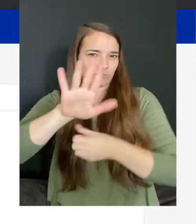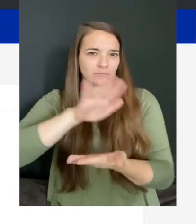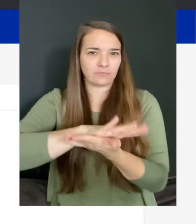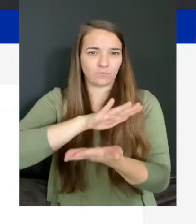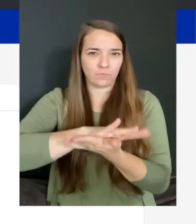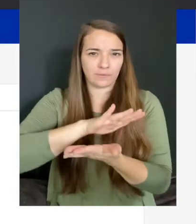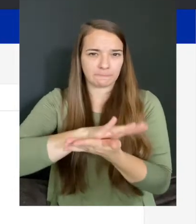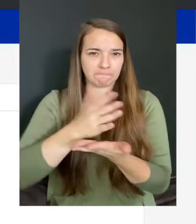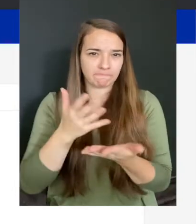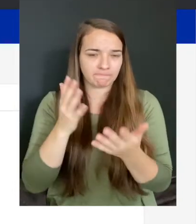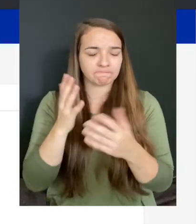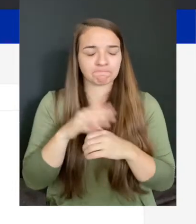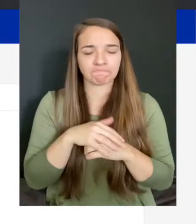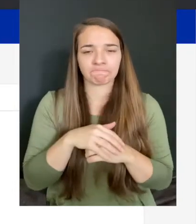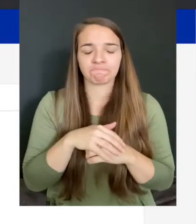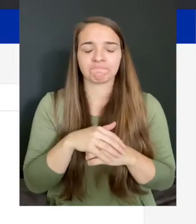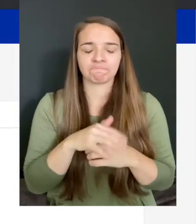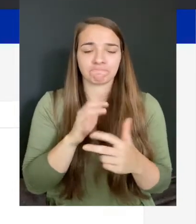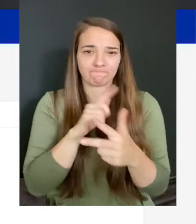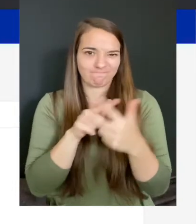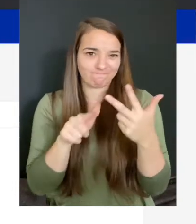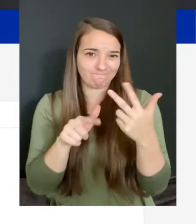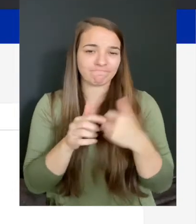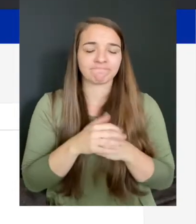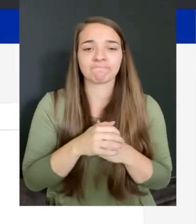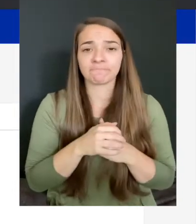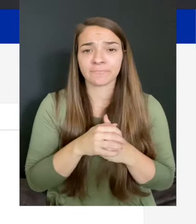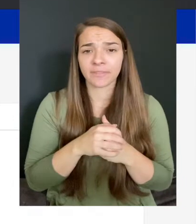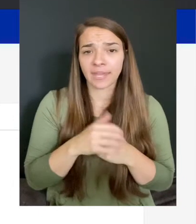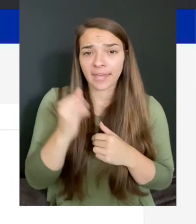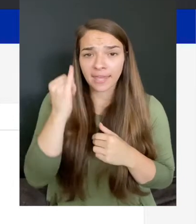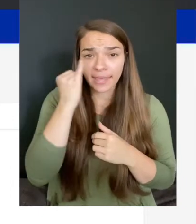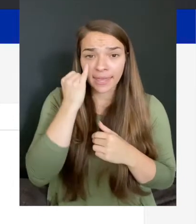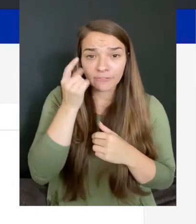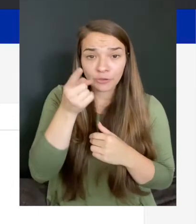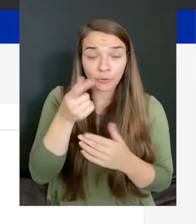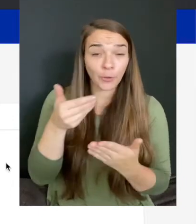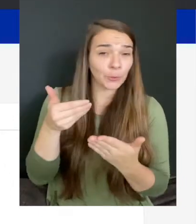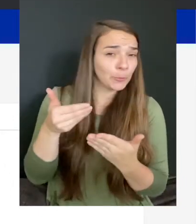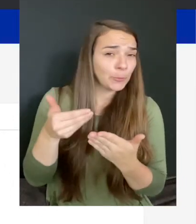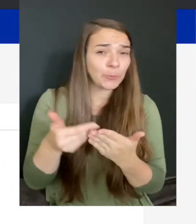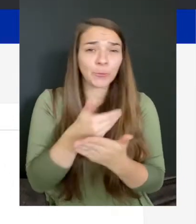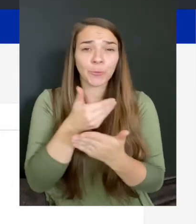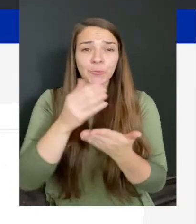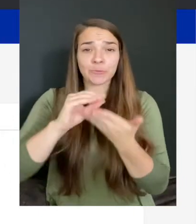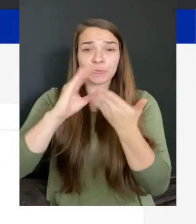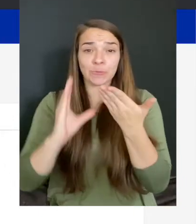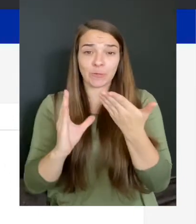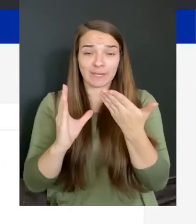Okay, now, if you are a brand new student to disability services and you haven't had